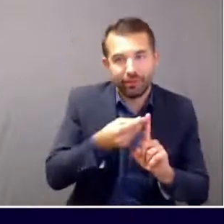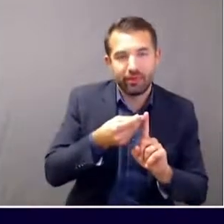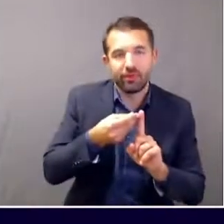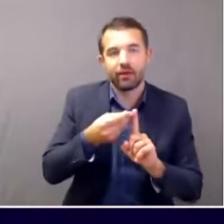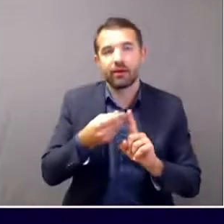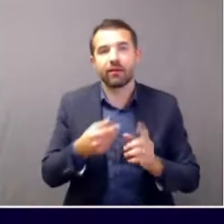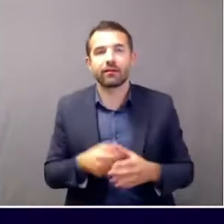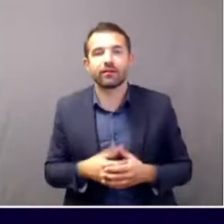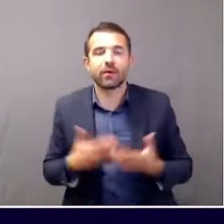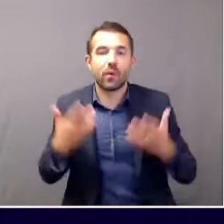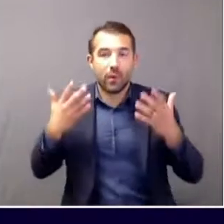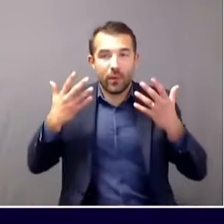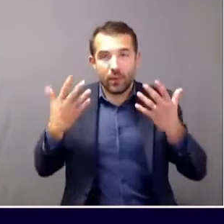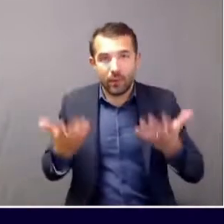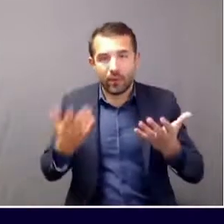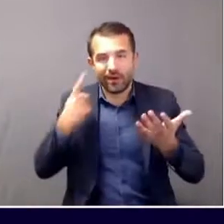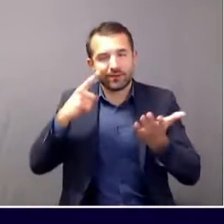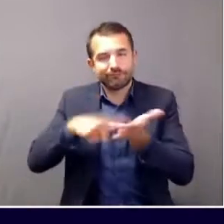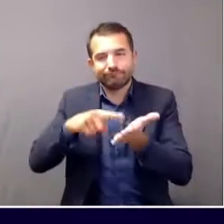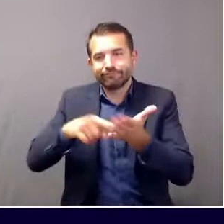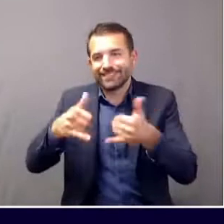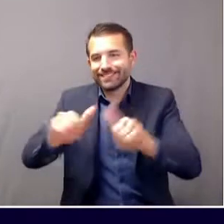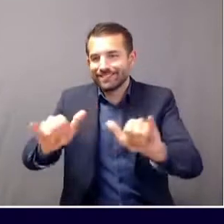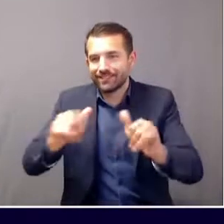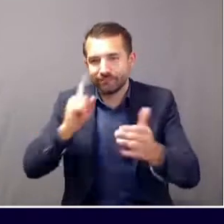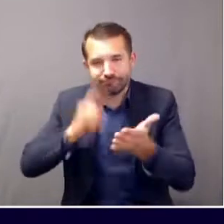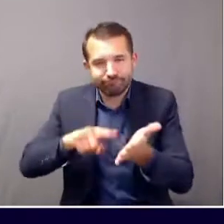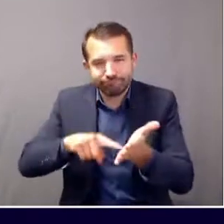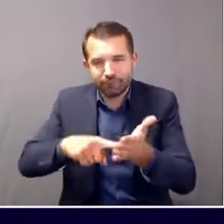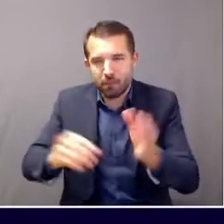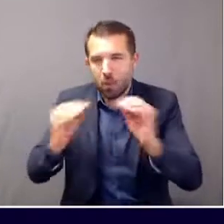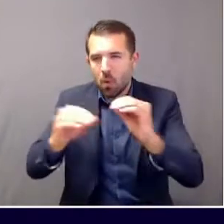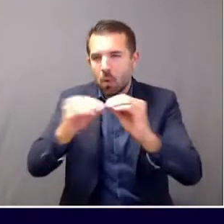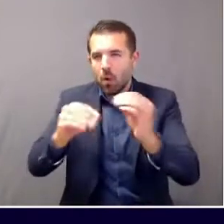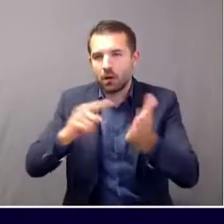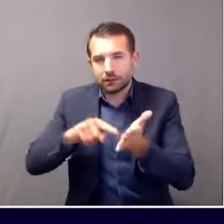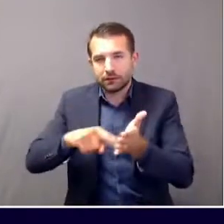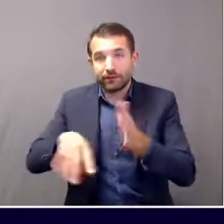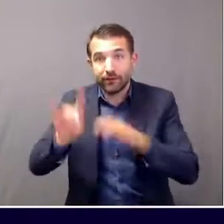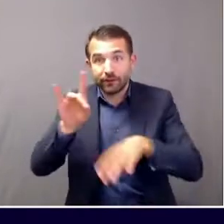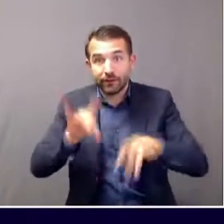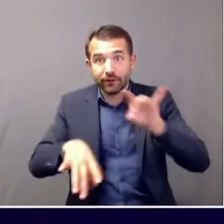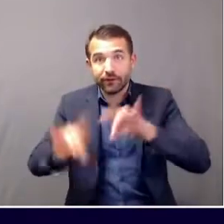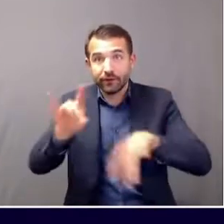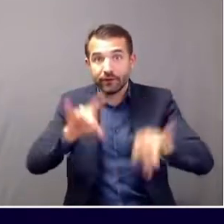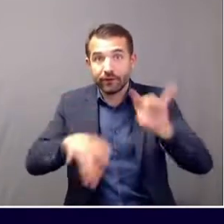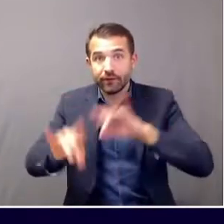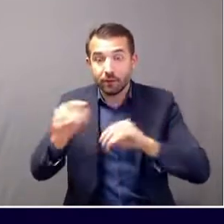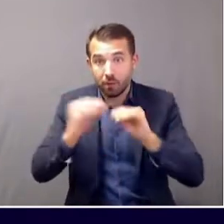then we always on a daily basis